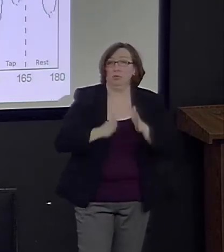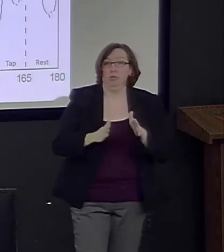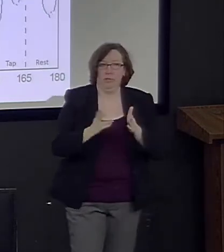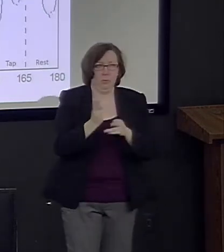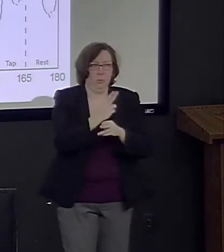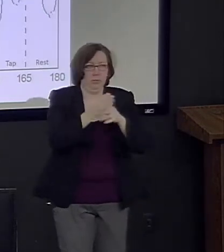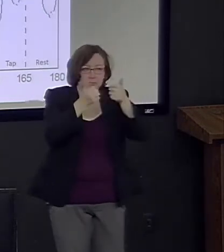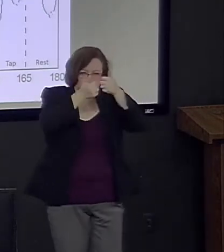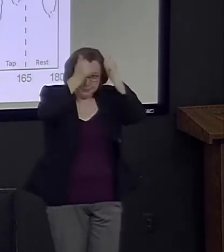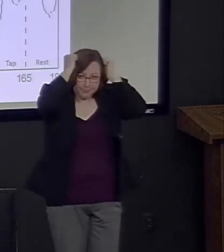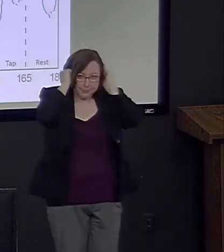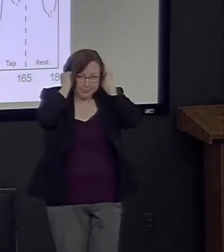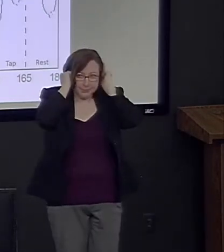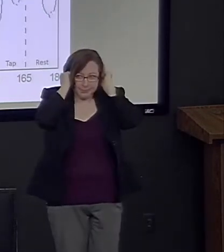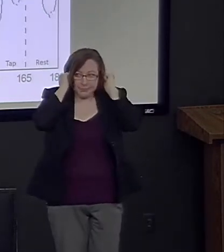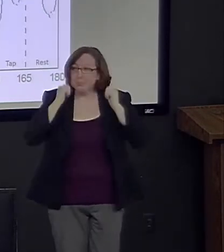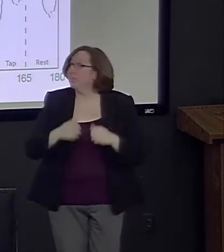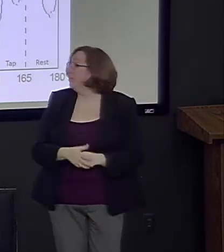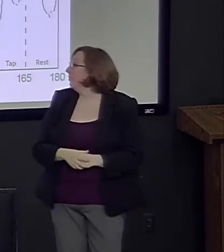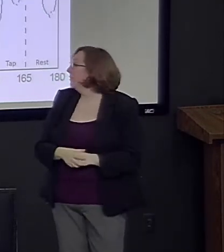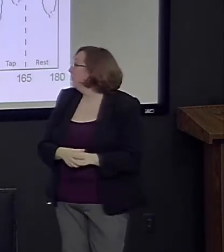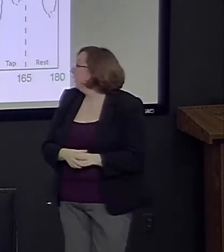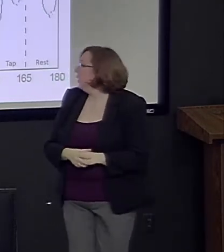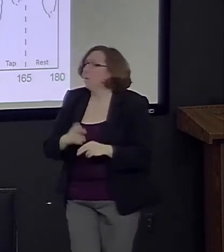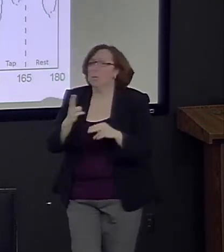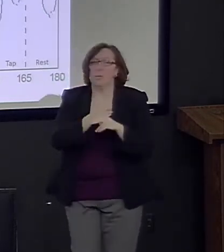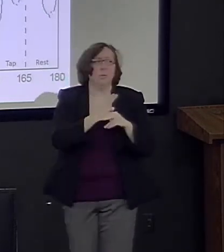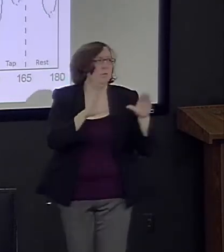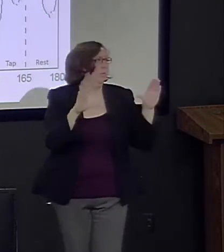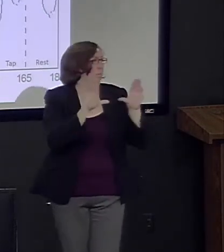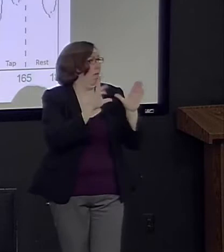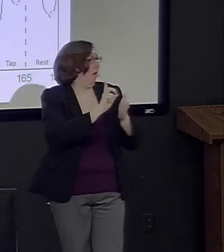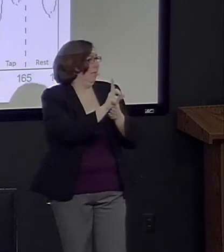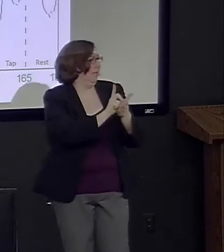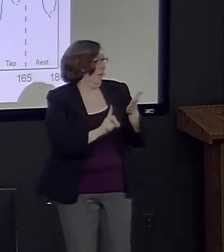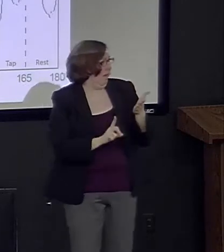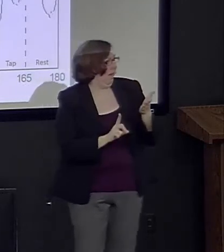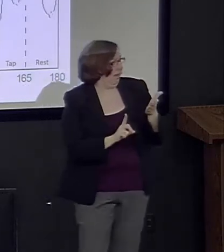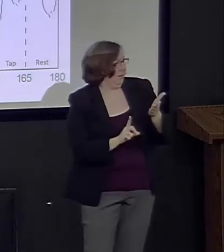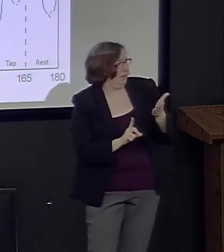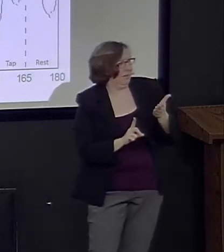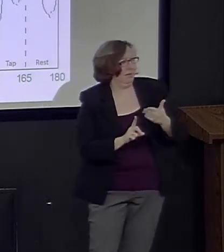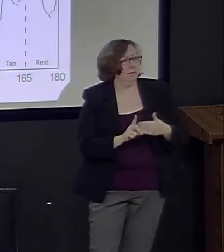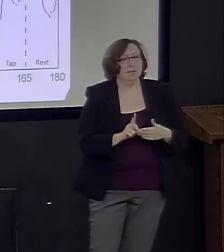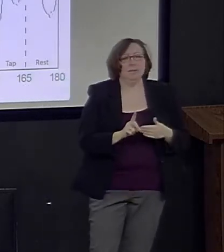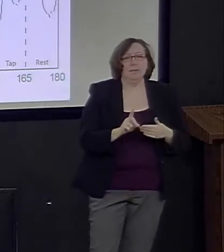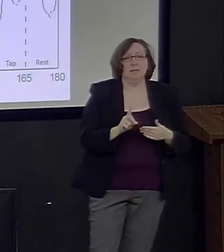a paradigm with a block design so that finger thumb tapping goes on for 15 seconds.